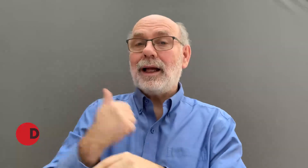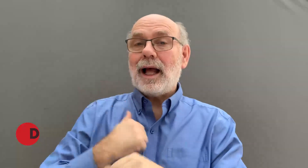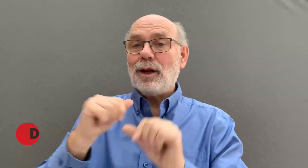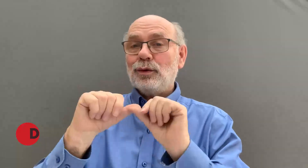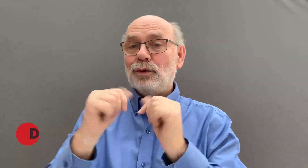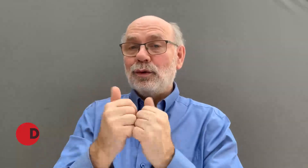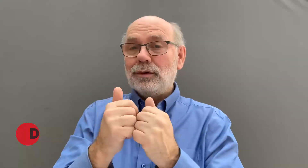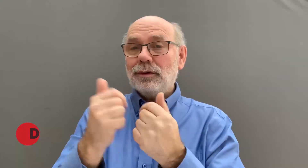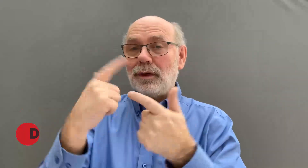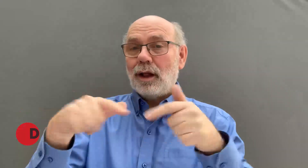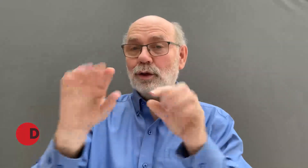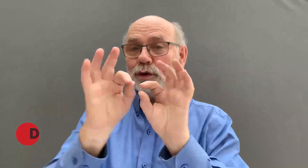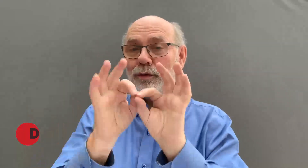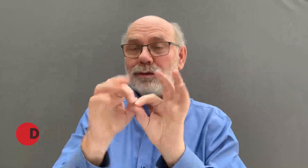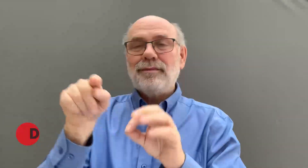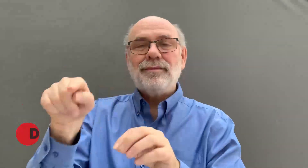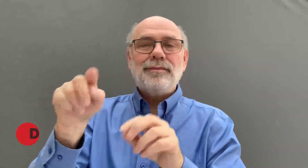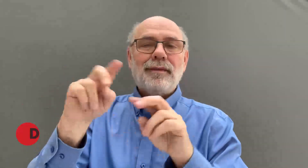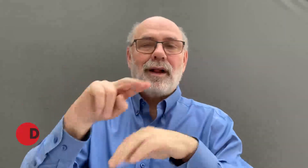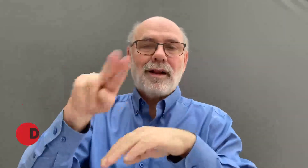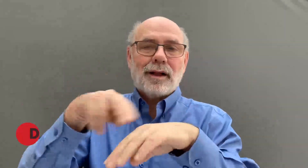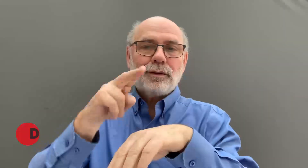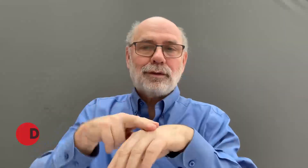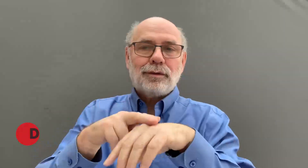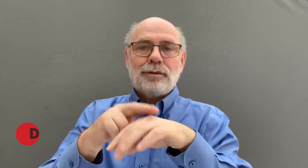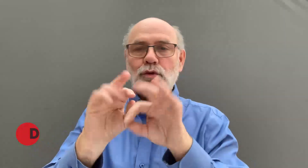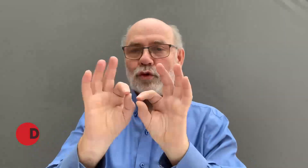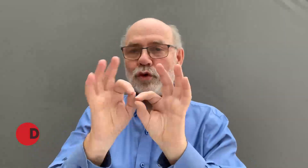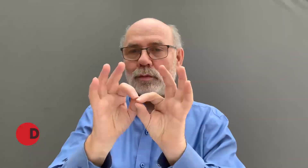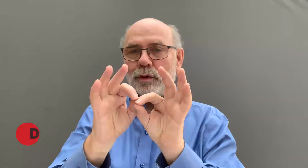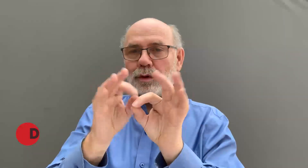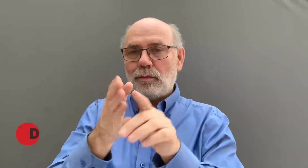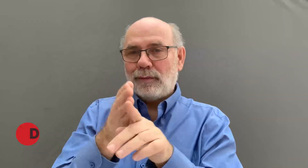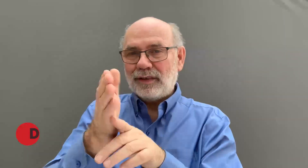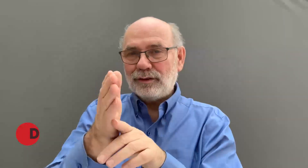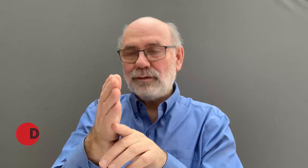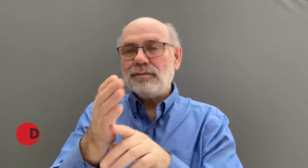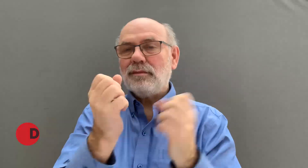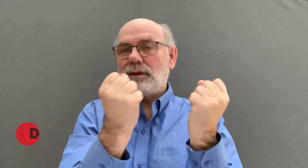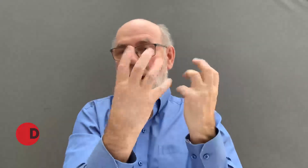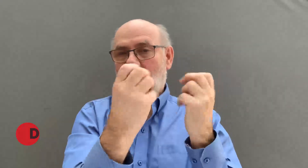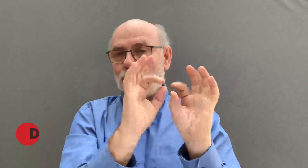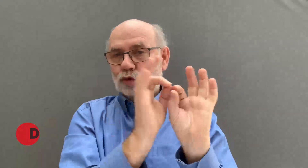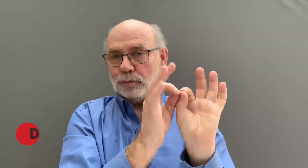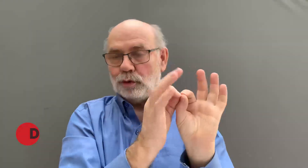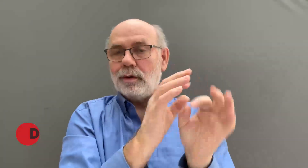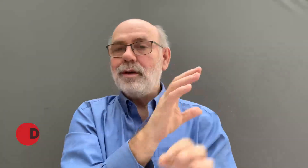Canadian Association of Sign Language Interpreters is a national interpreter professional organization of sign language interpreters